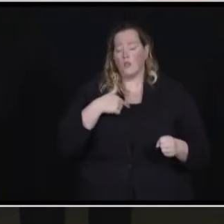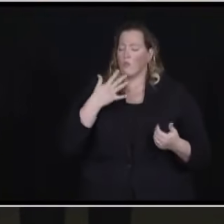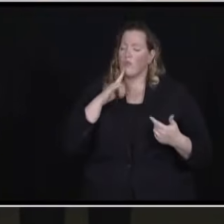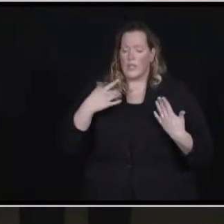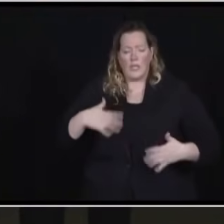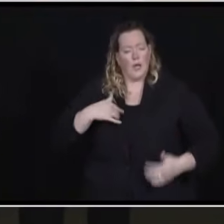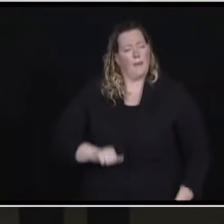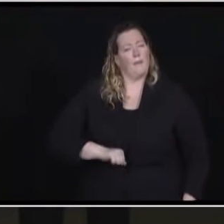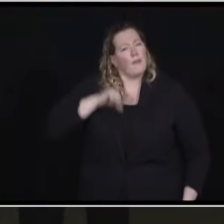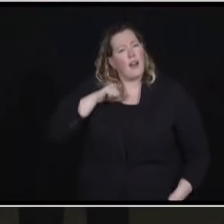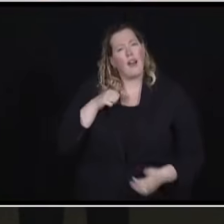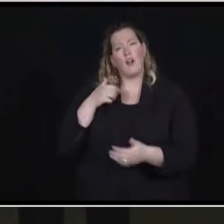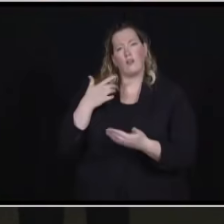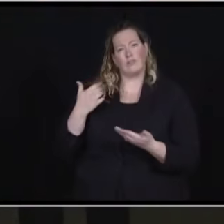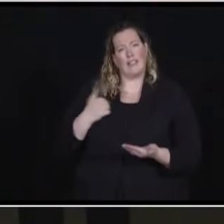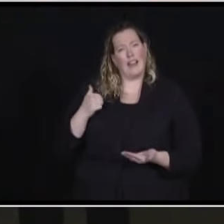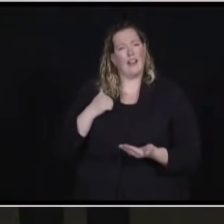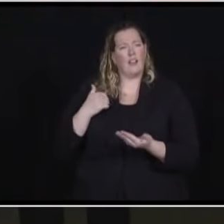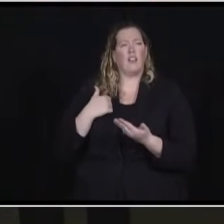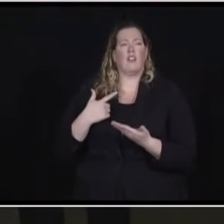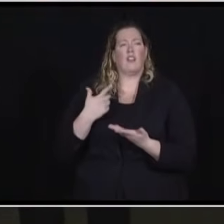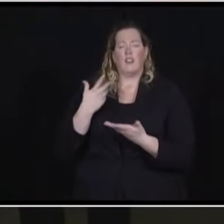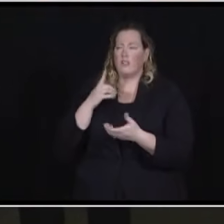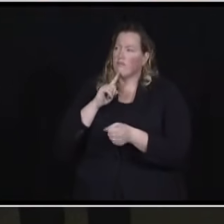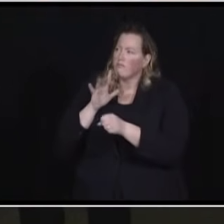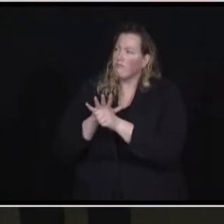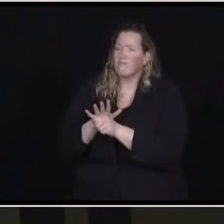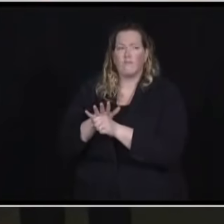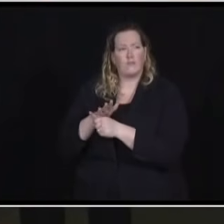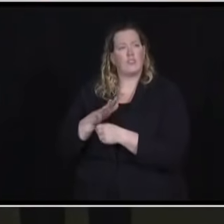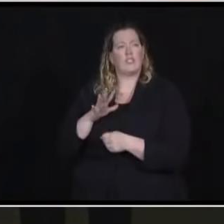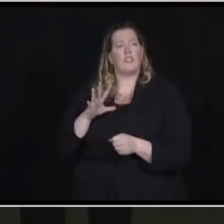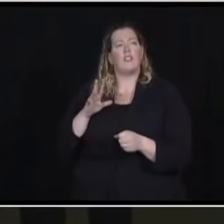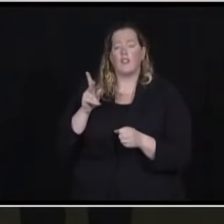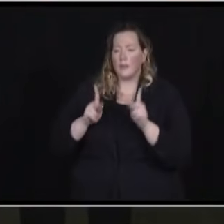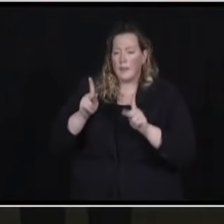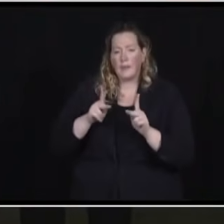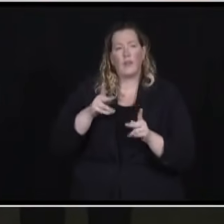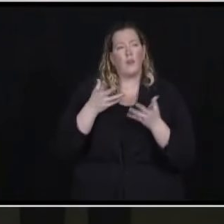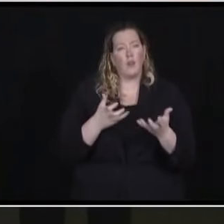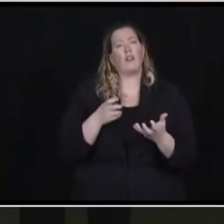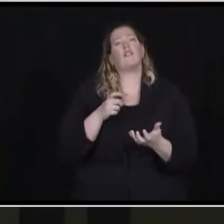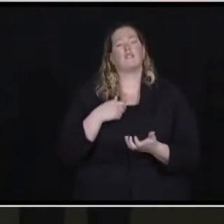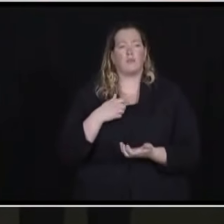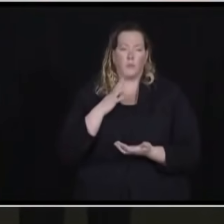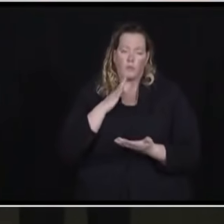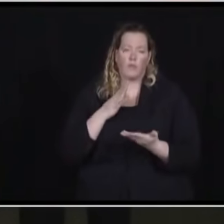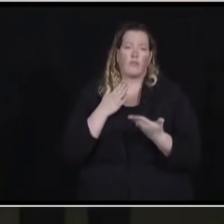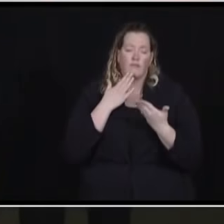need, the last part of the battle in this pandemic, obviously, that's what I'm committed to trying to do my part of it but